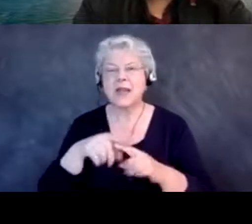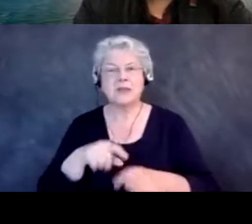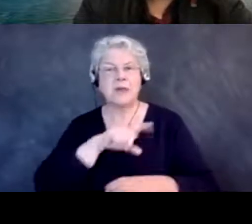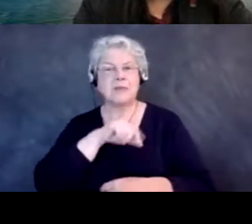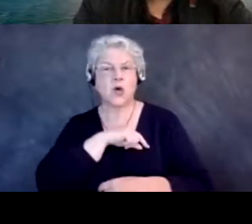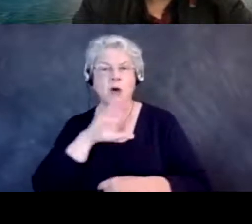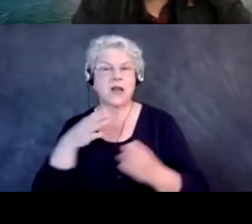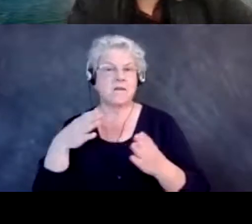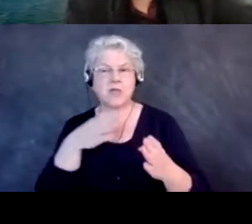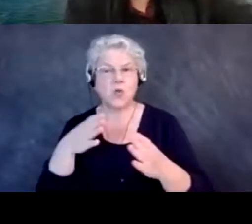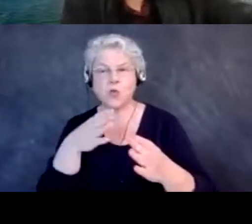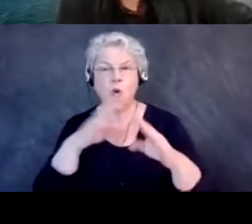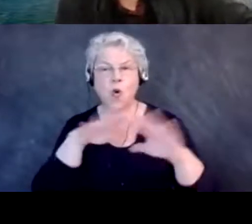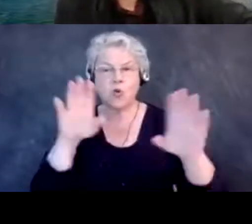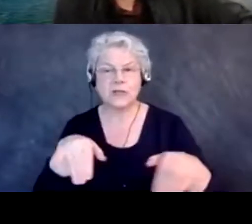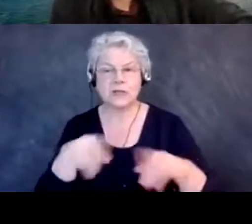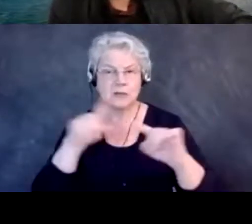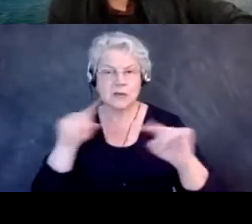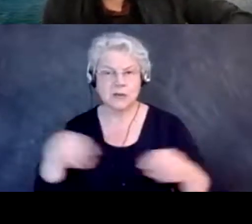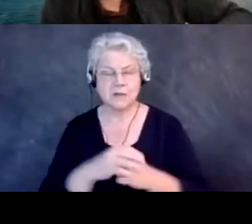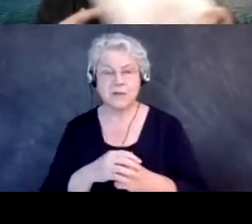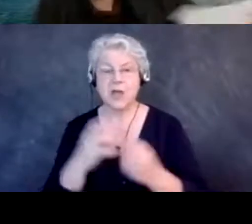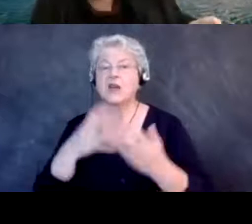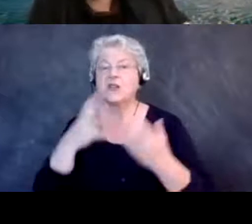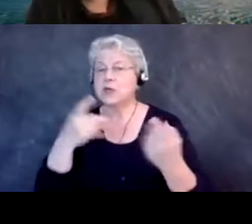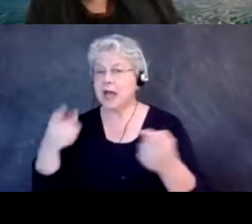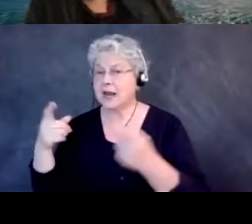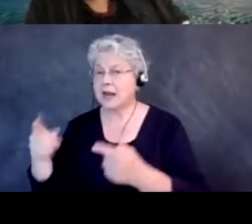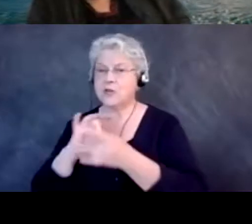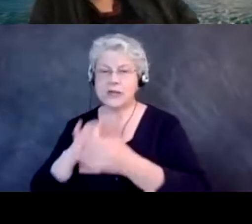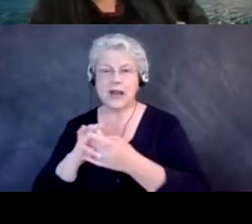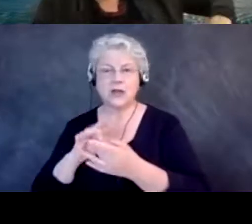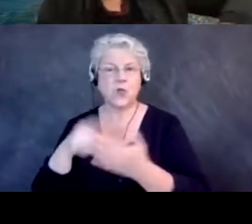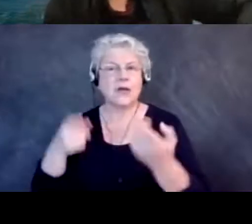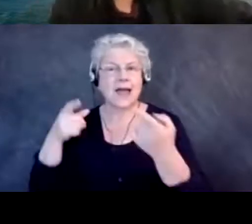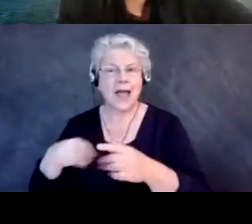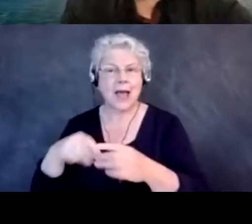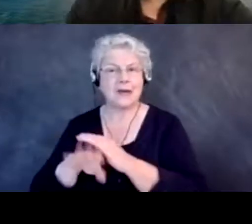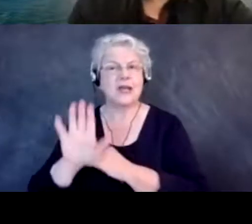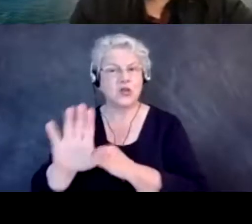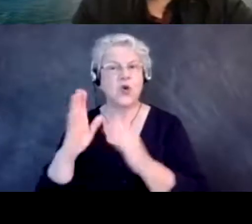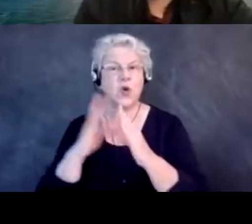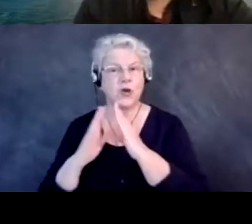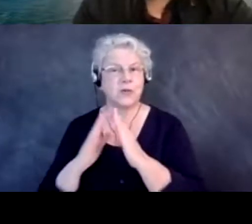a lot of these depend on what's happen within your community. And the next slide please.